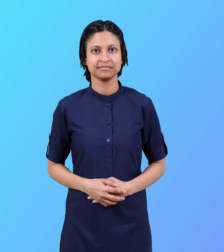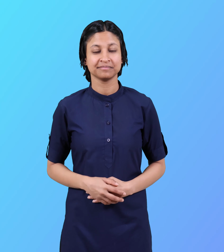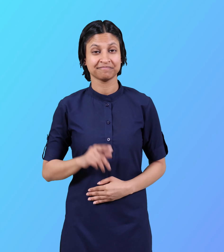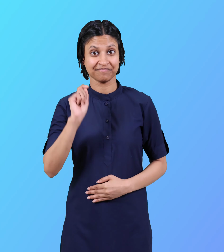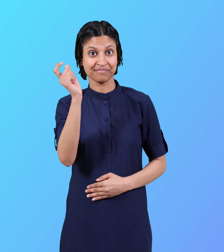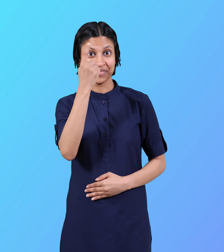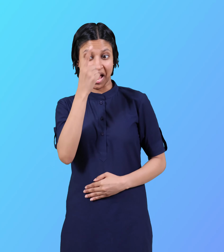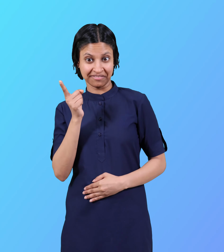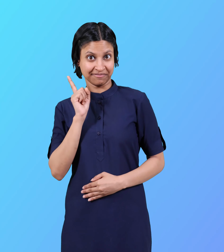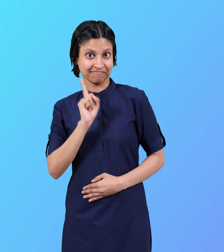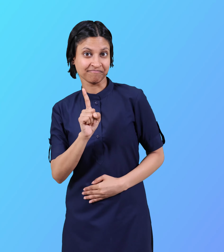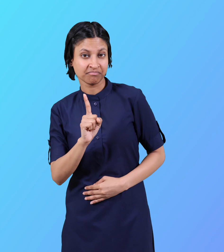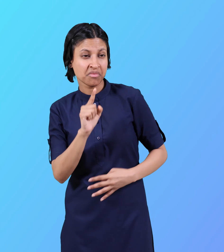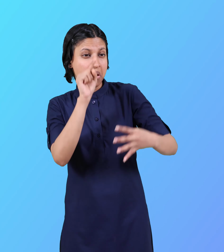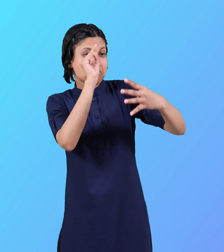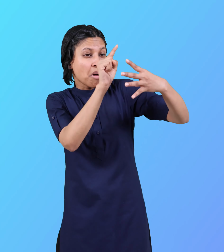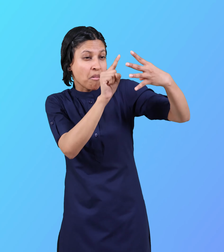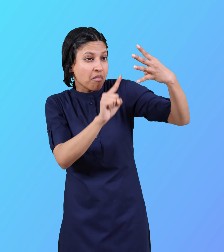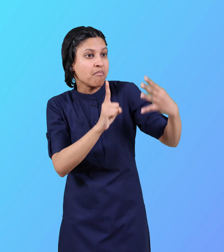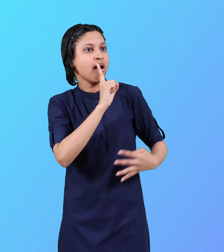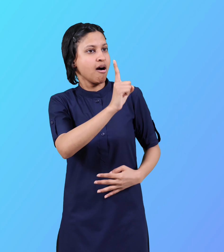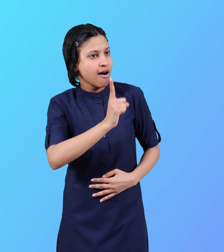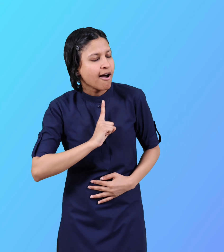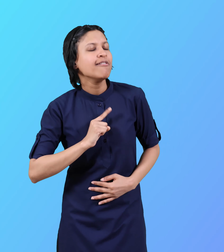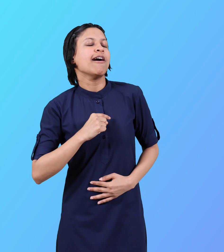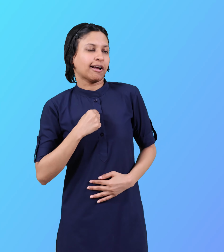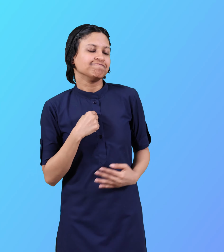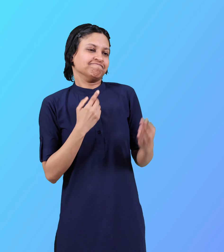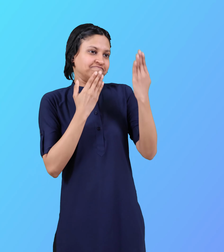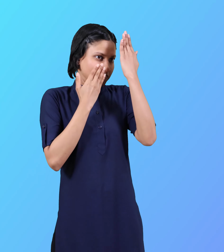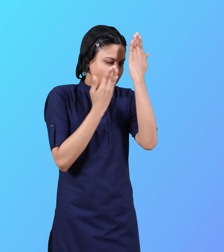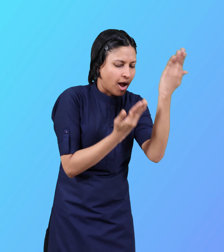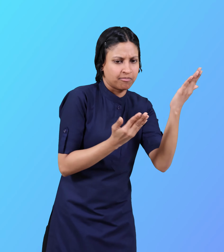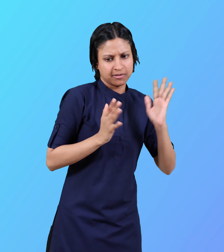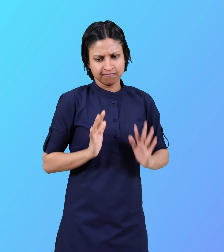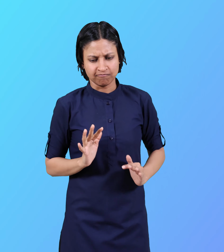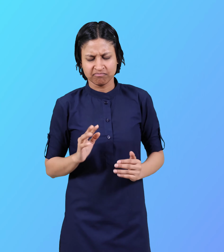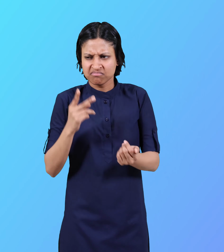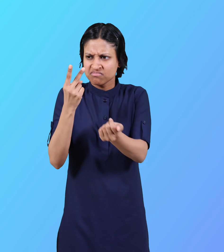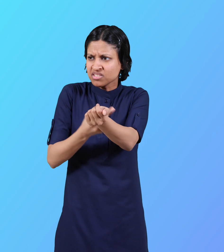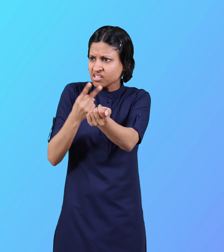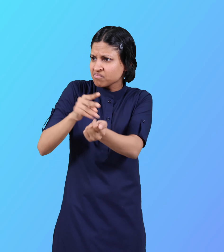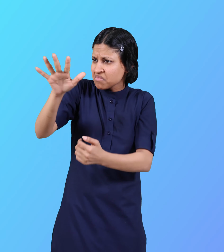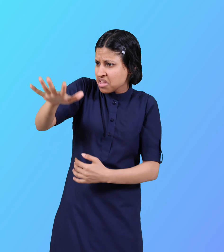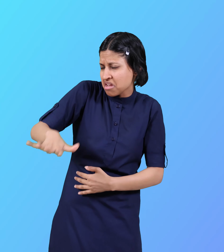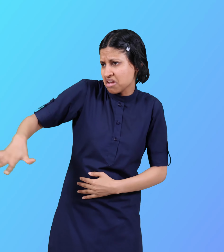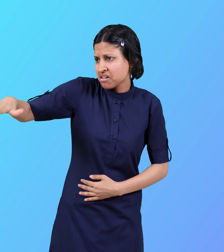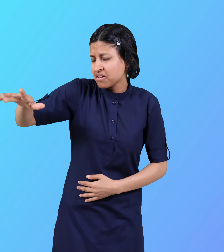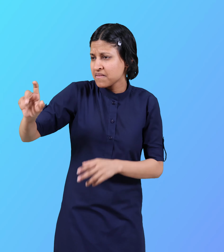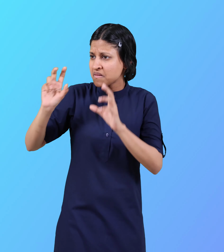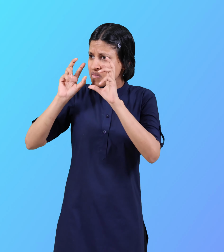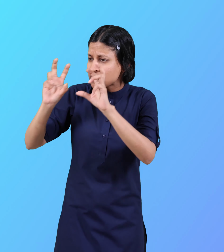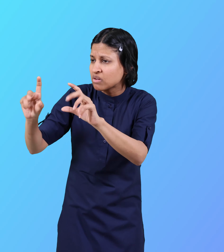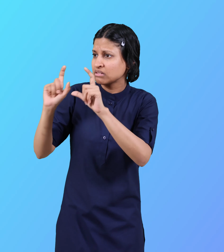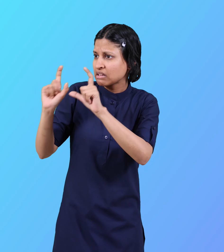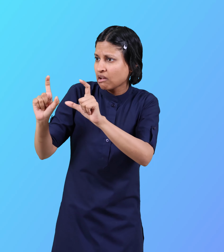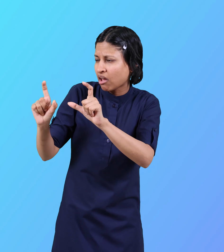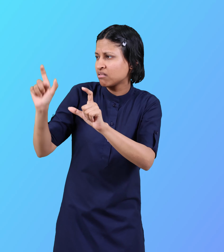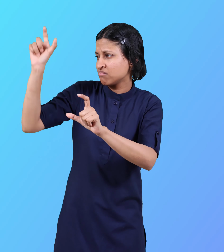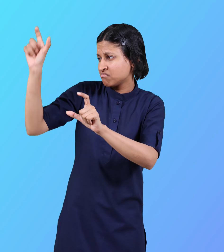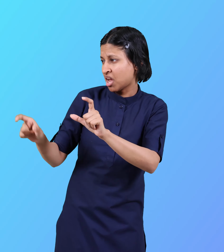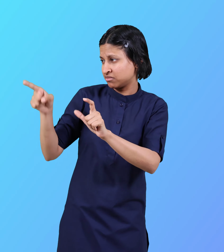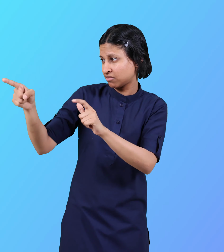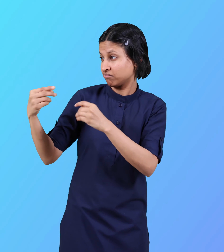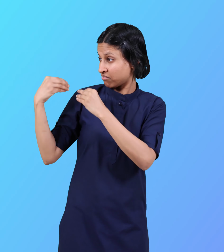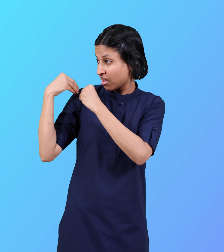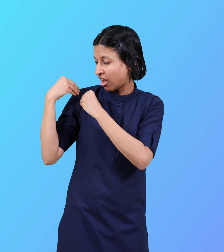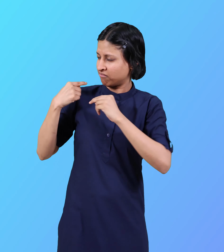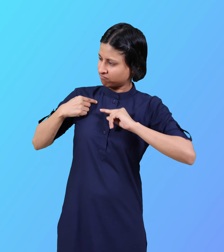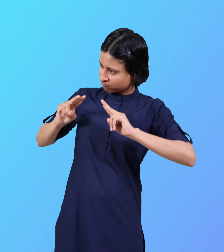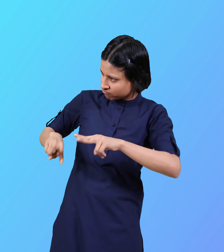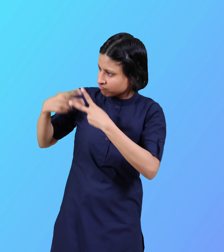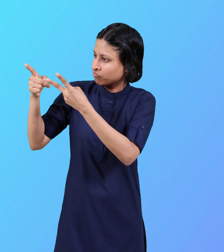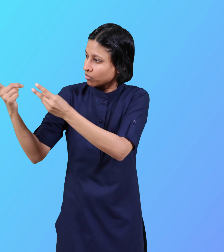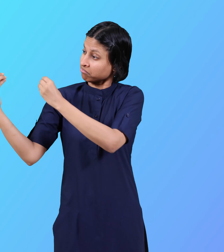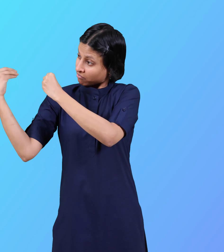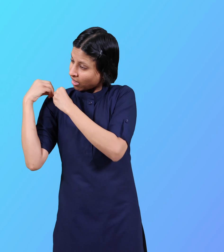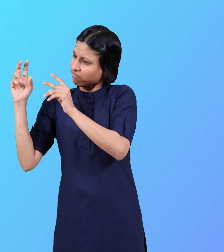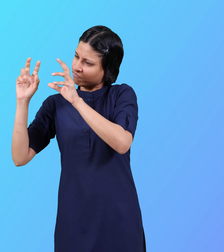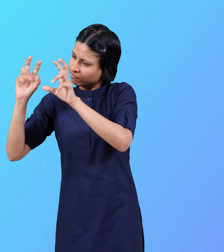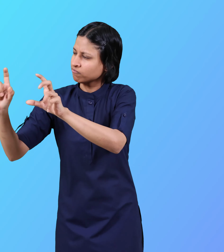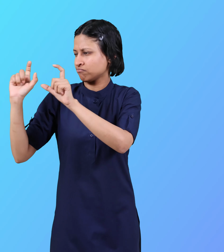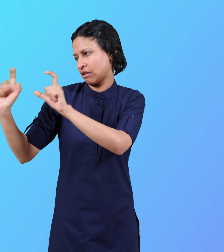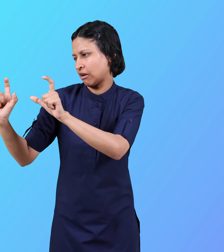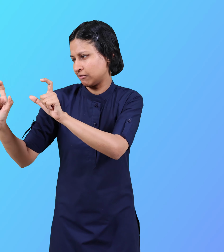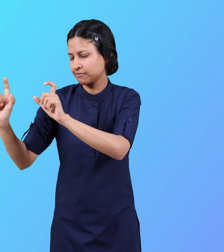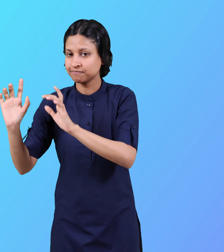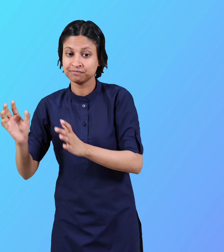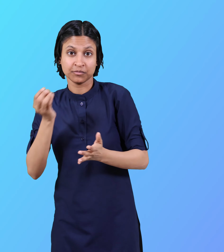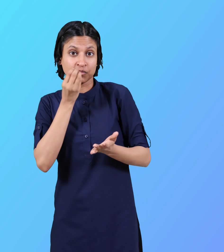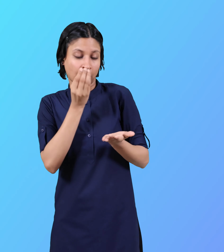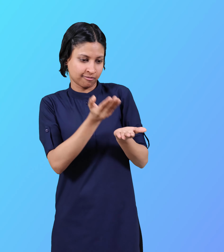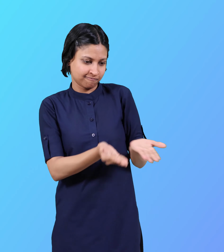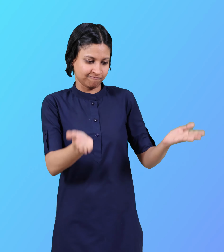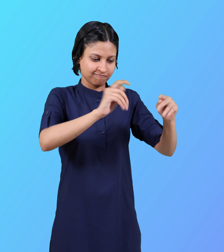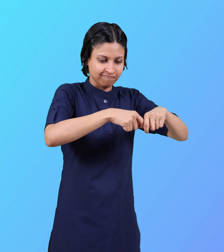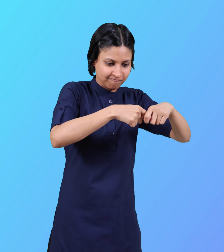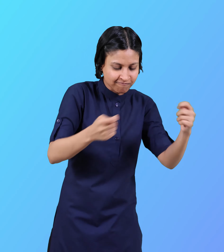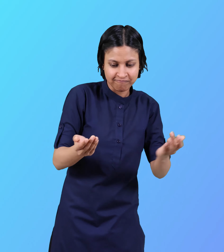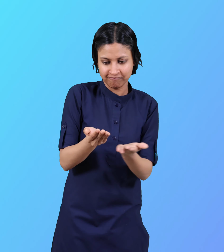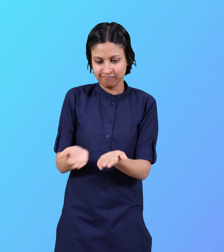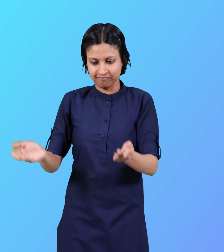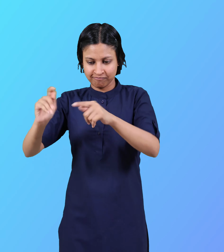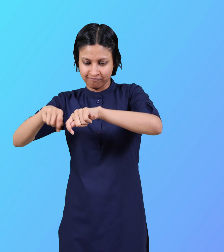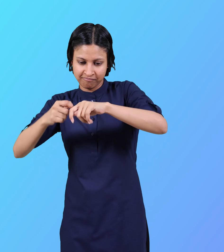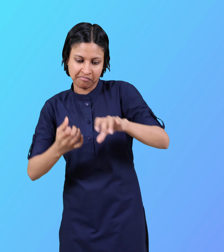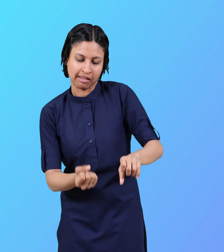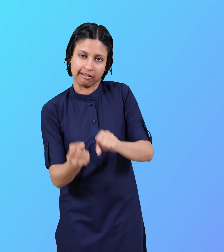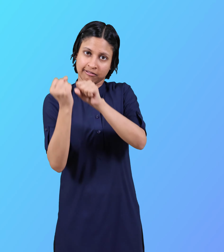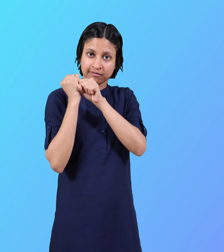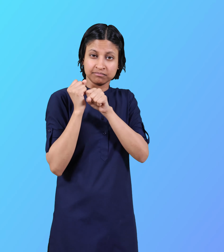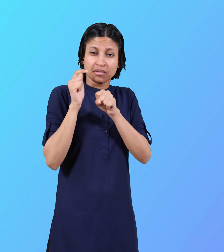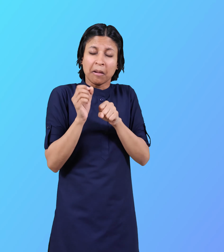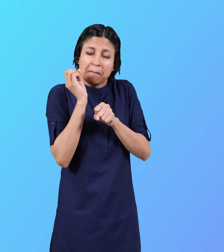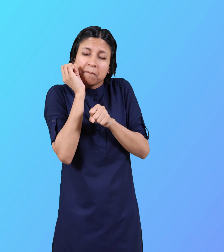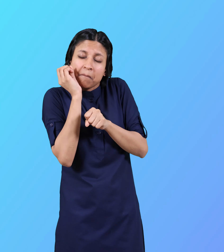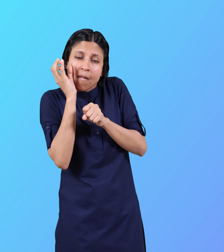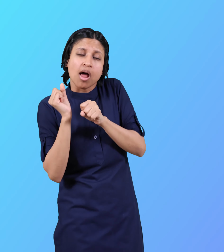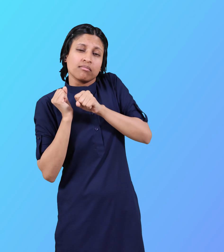Early in the morning, David had another shepherd take care of the sheep while he took the food and left as Jesse had told him to.